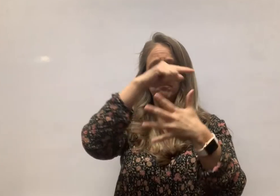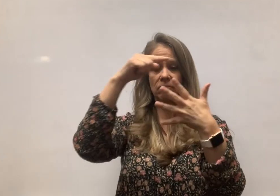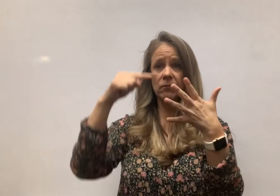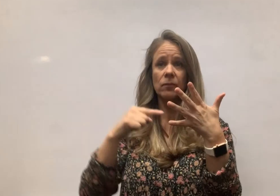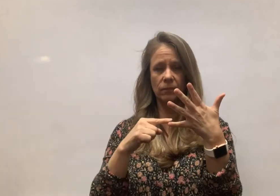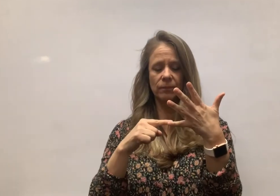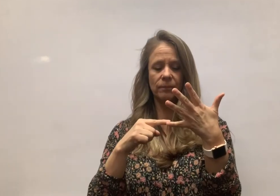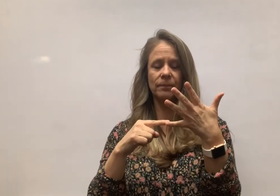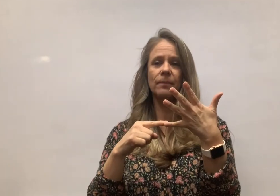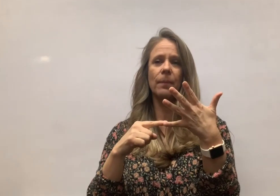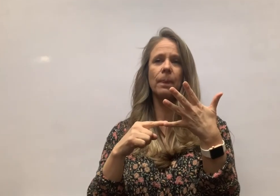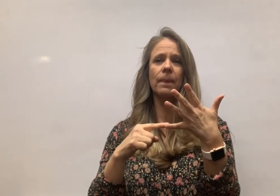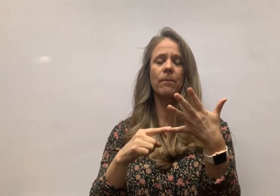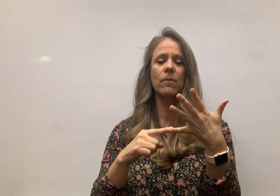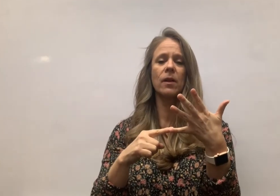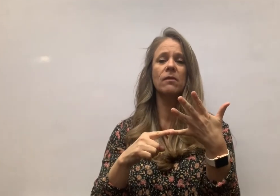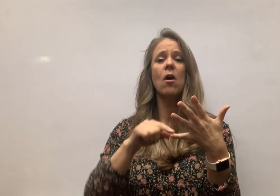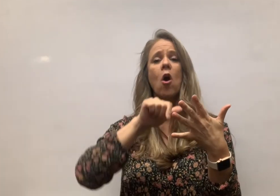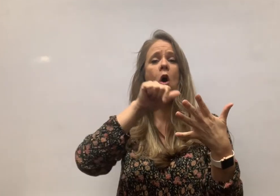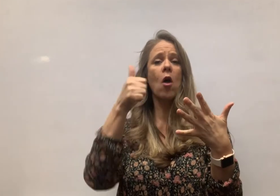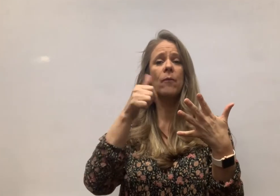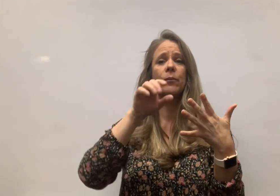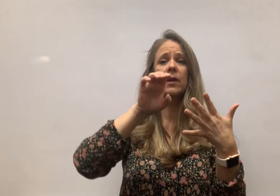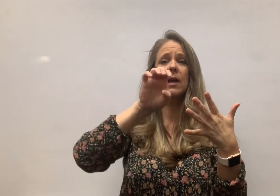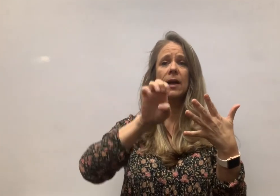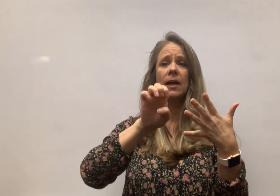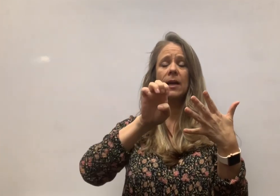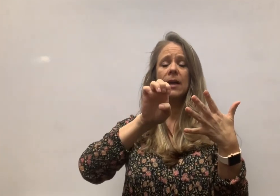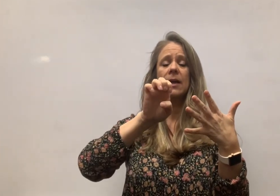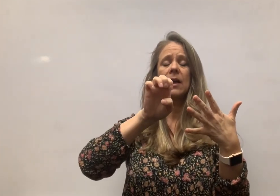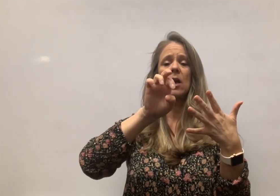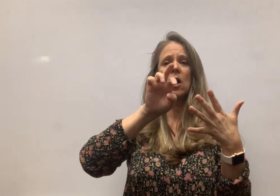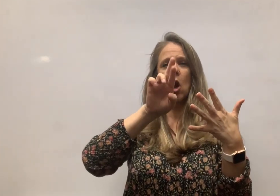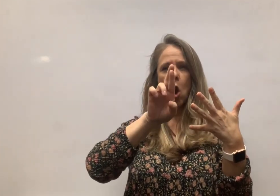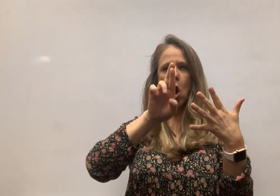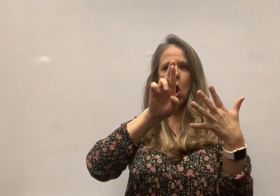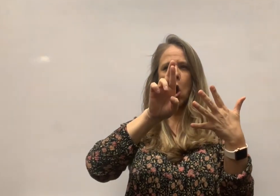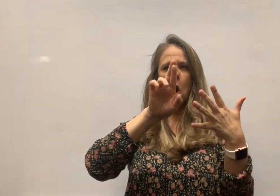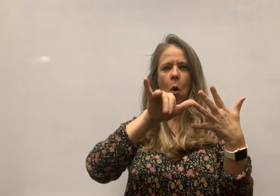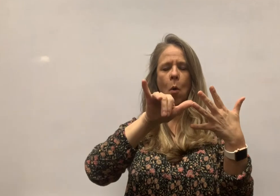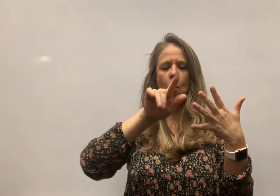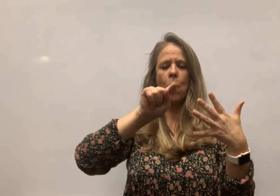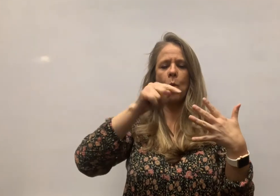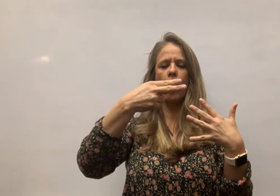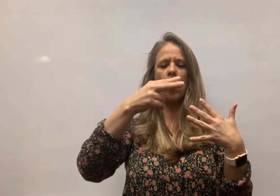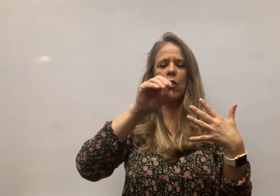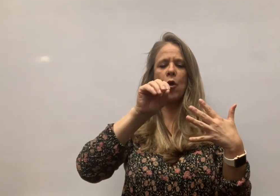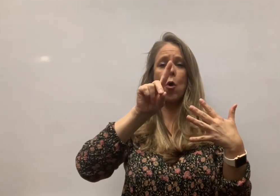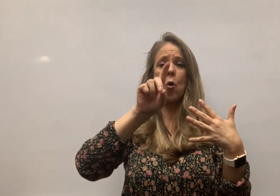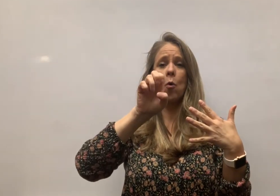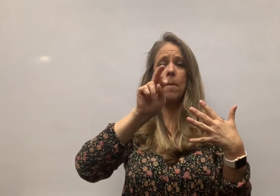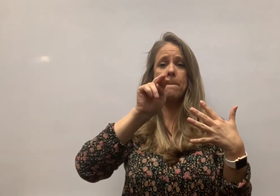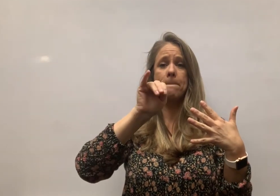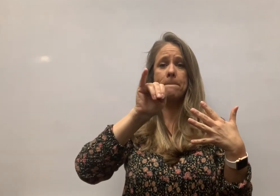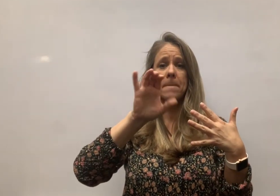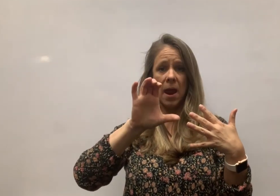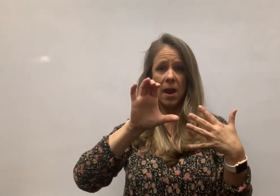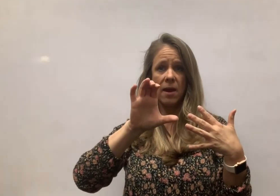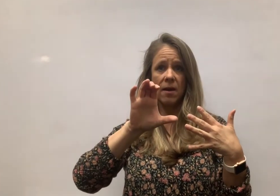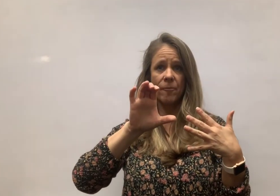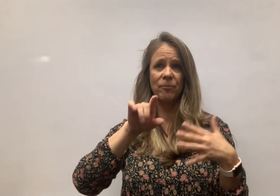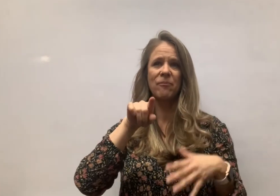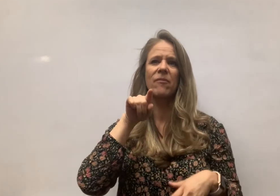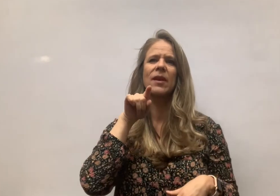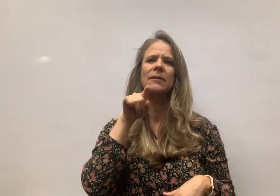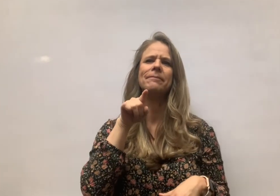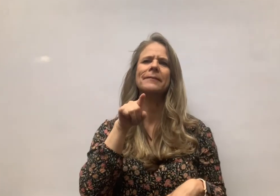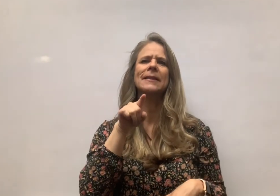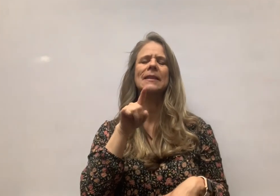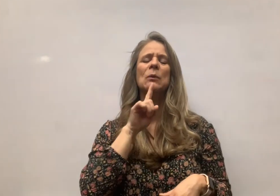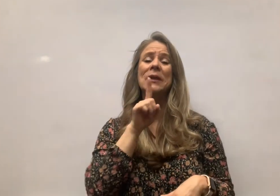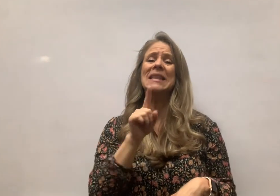Lastly, erythrodermic is known as a particularly severe